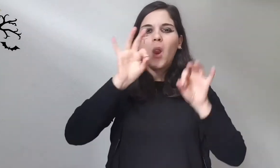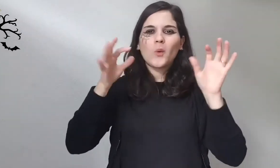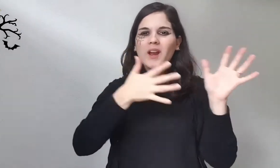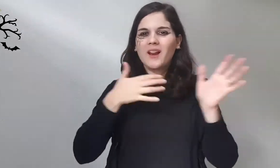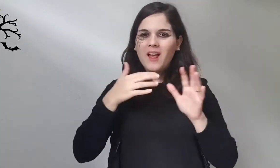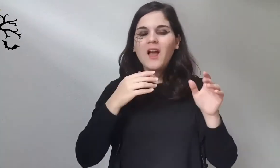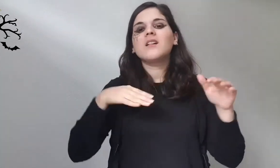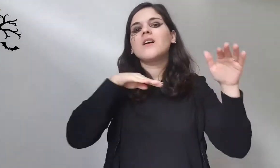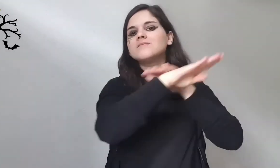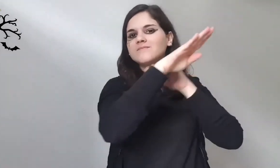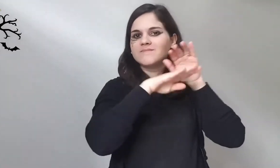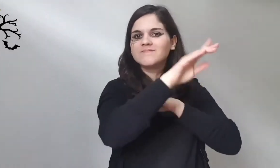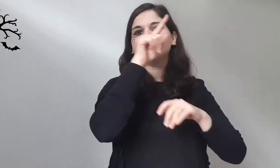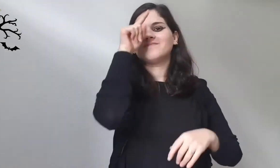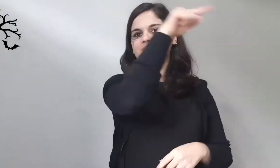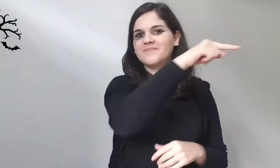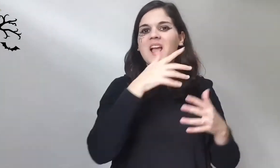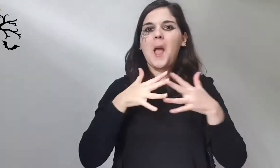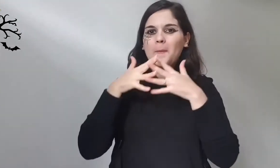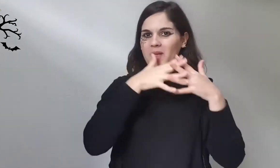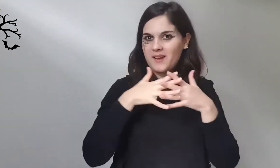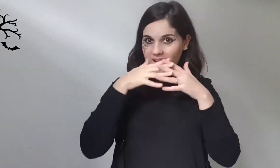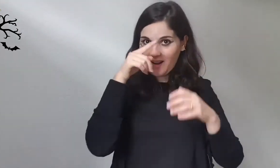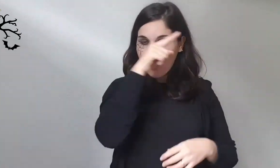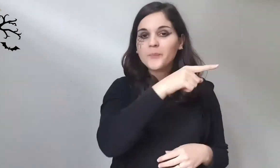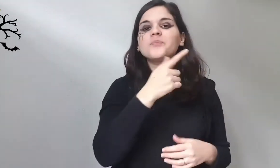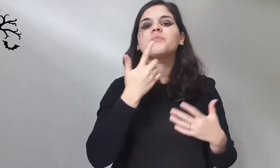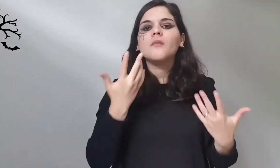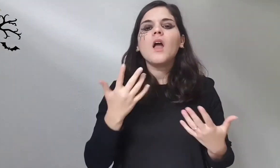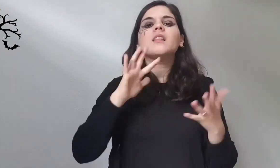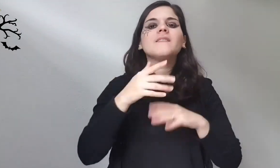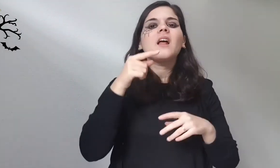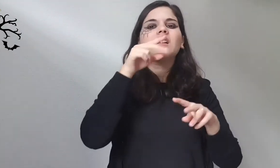because so many Irish emigrated to America